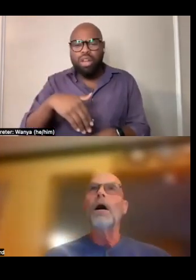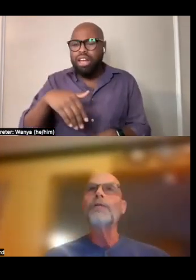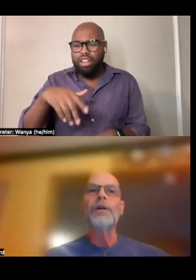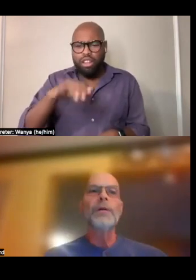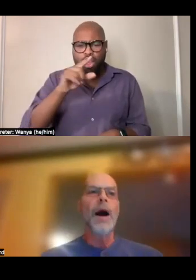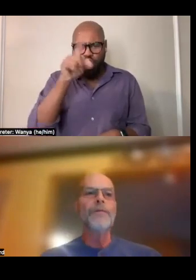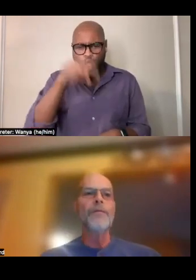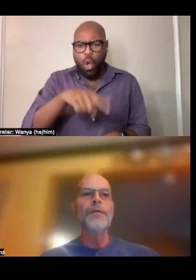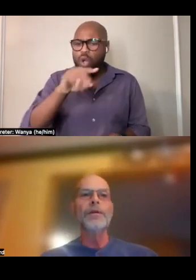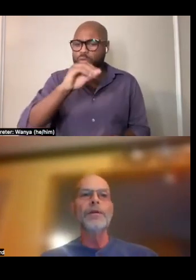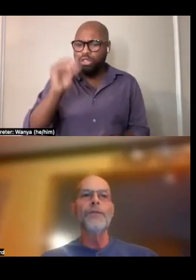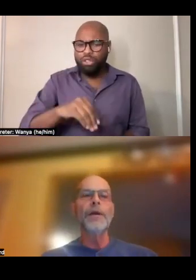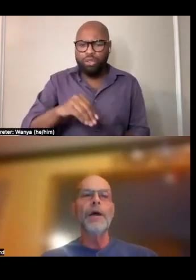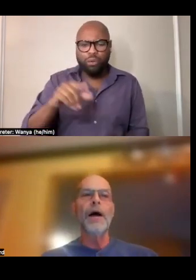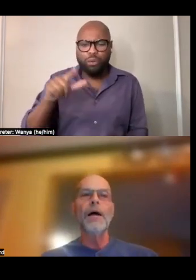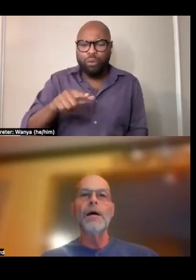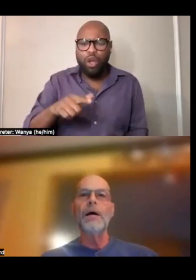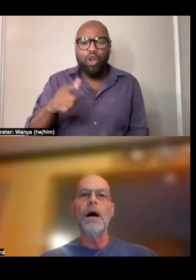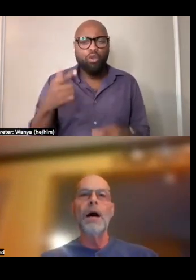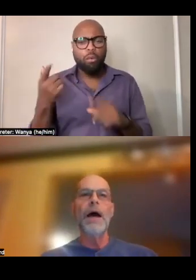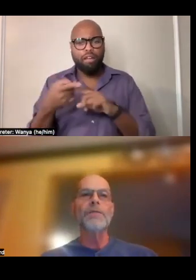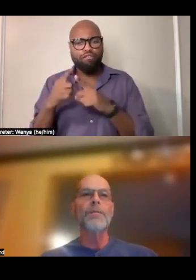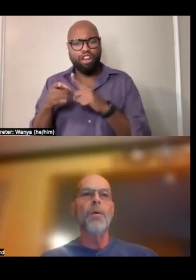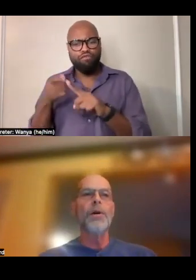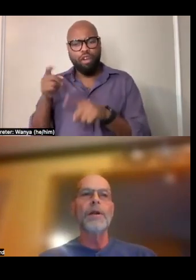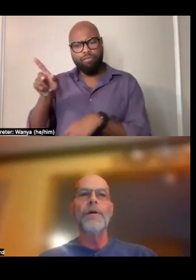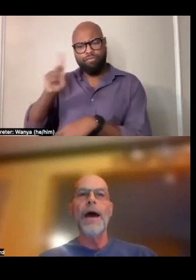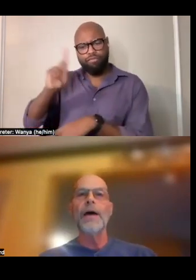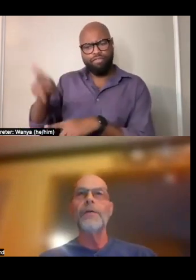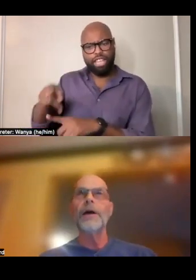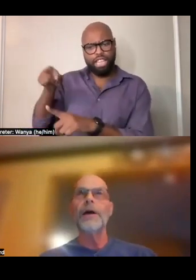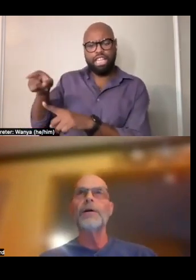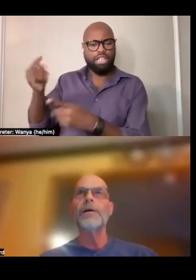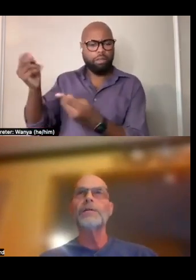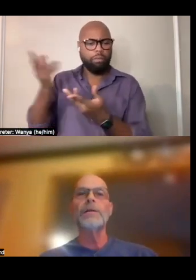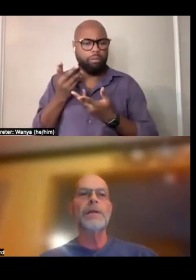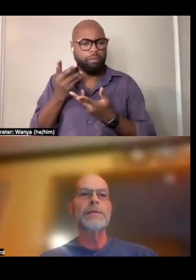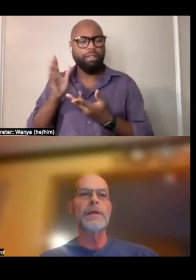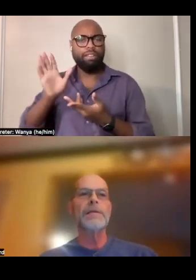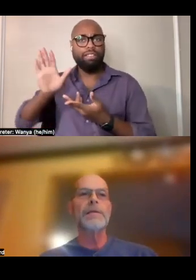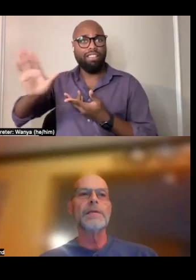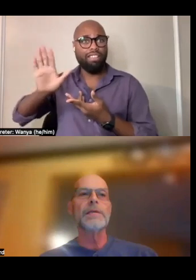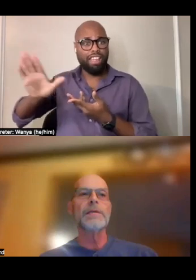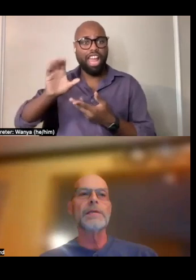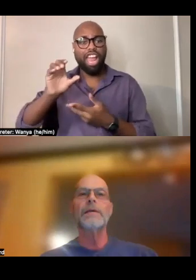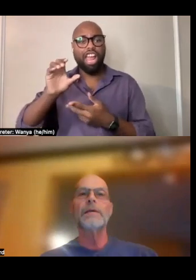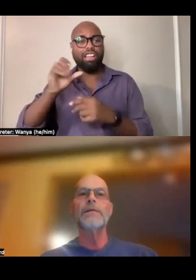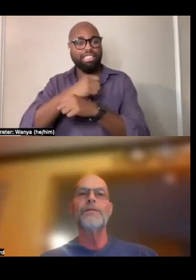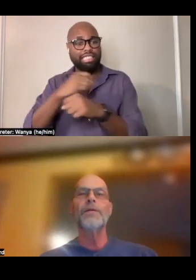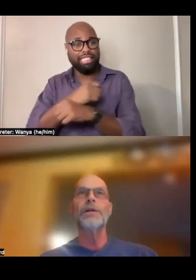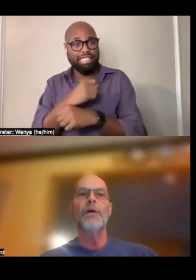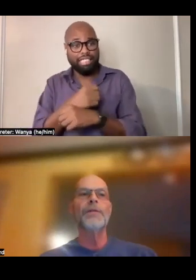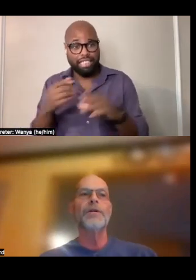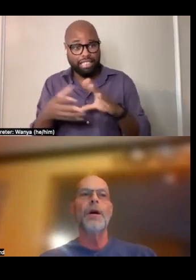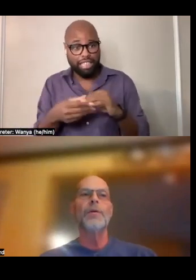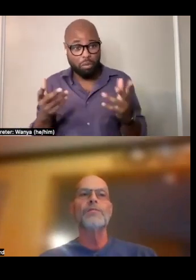A friend of mine from Philadelphia has reported that their statistics indicate the Philadelphia numbers